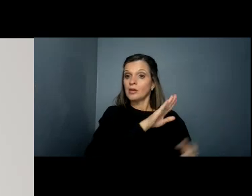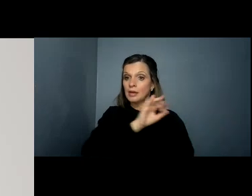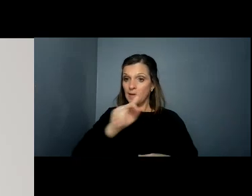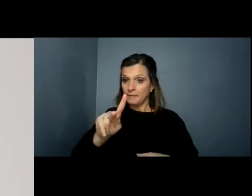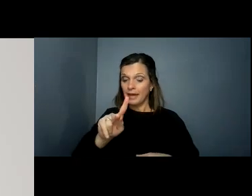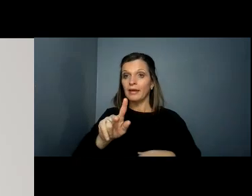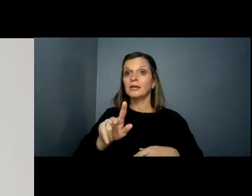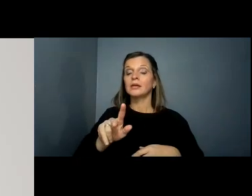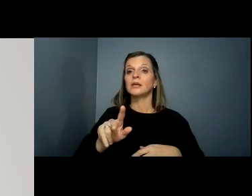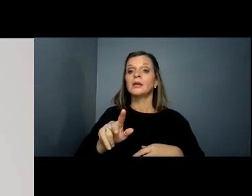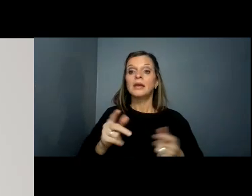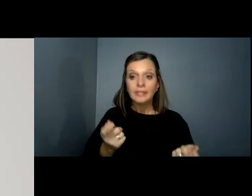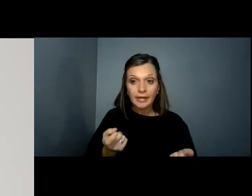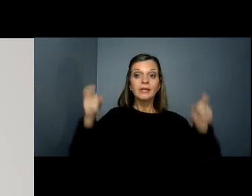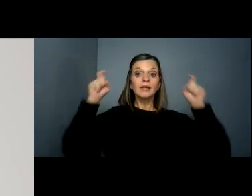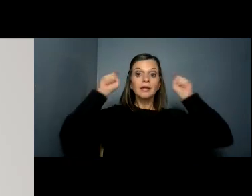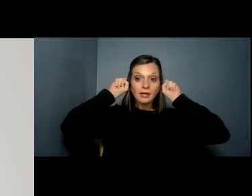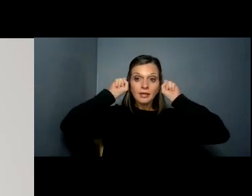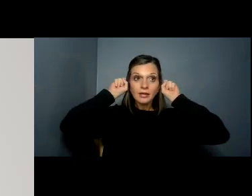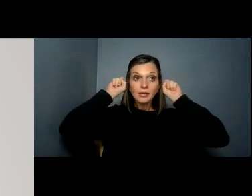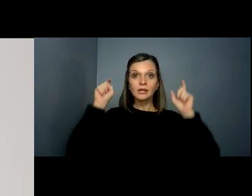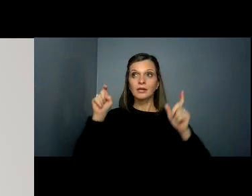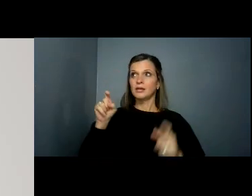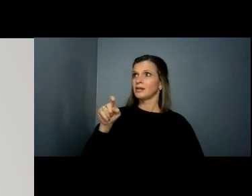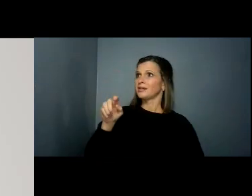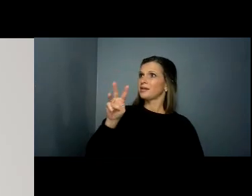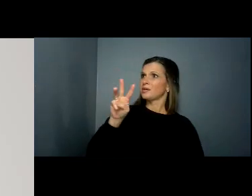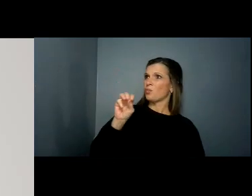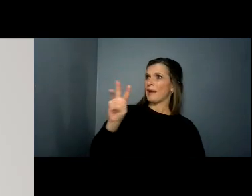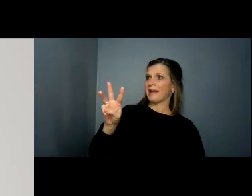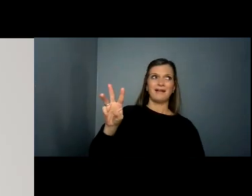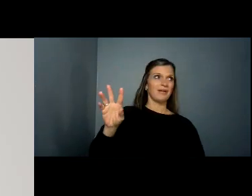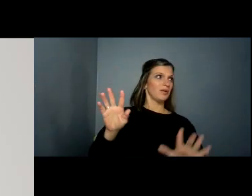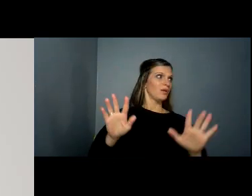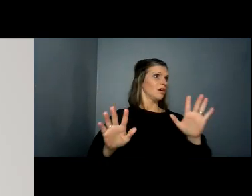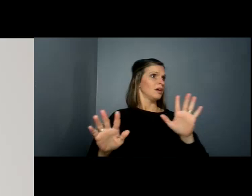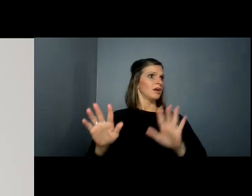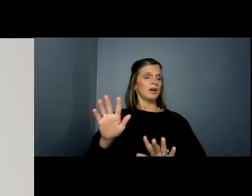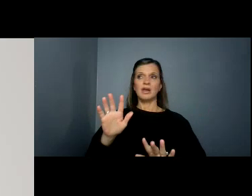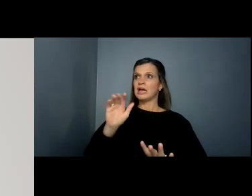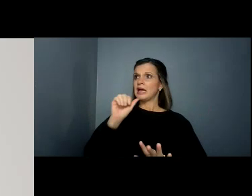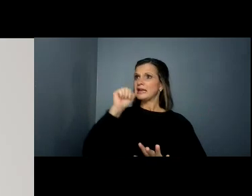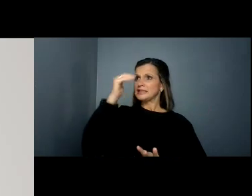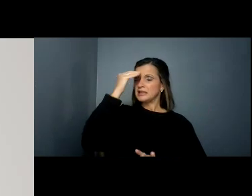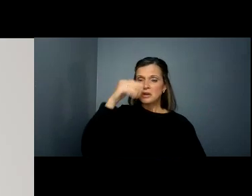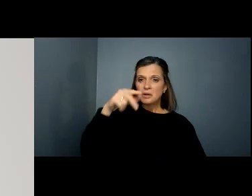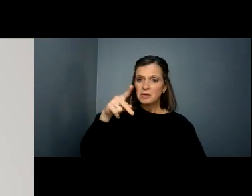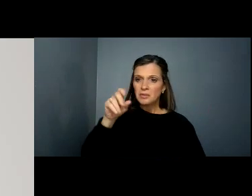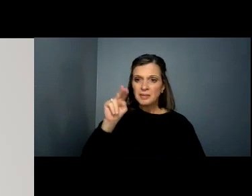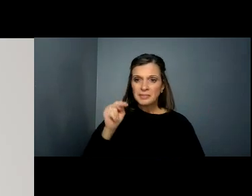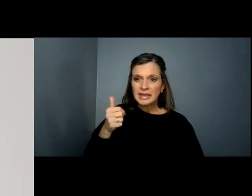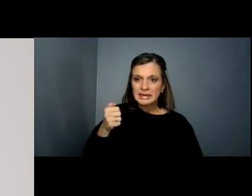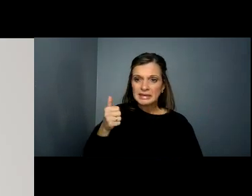the hearing aids on them. It's just like, wow, I didn't know that pencil. The pen clicked. I didn't know that when I set something down,